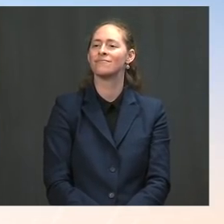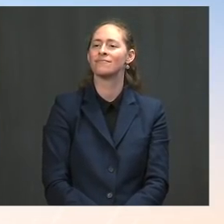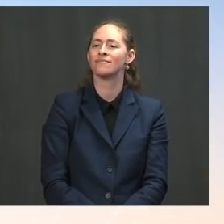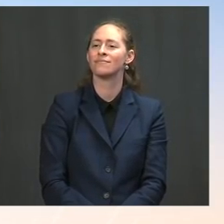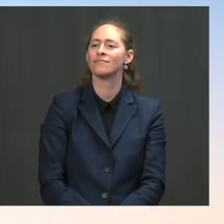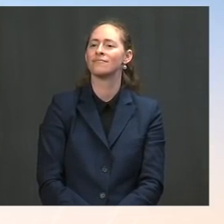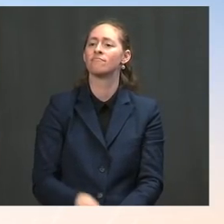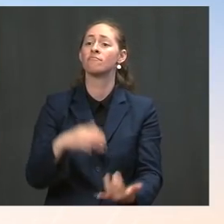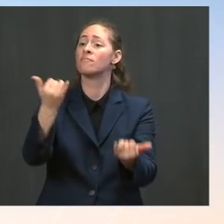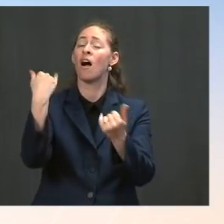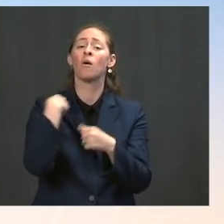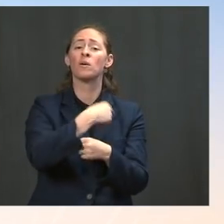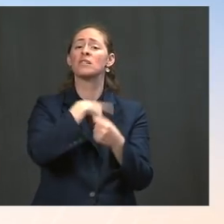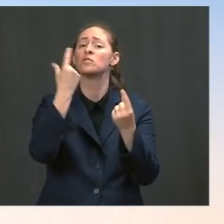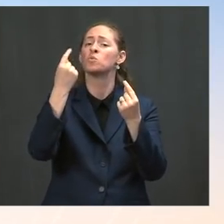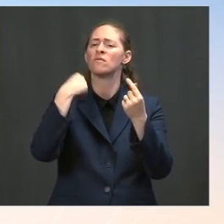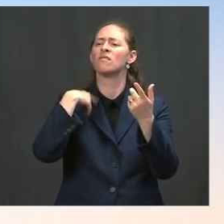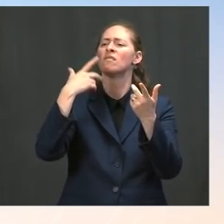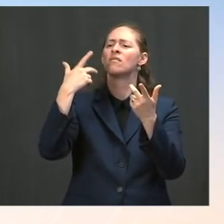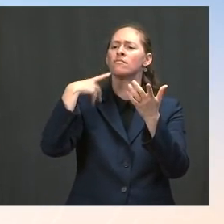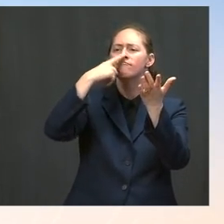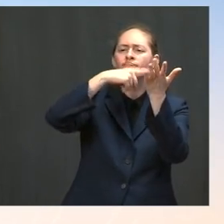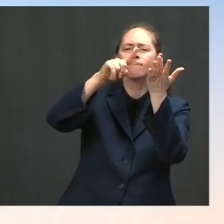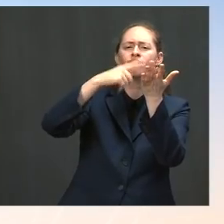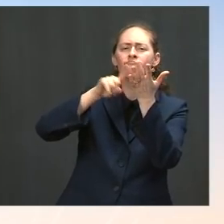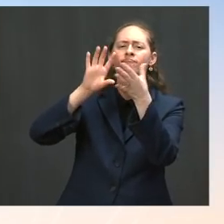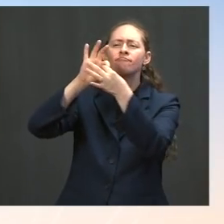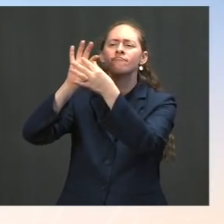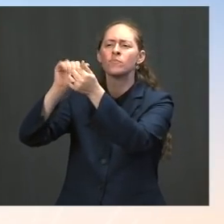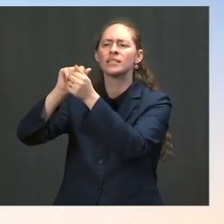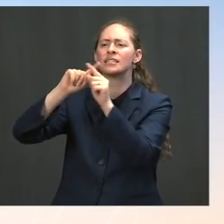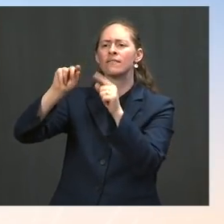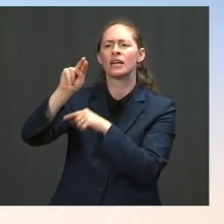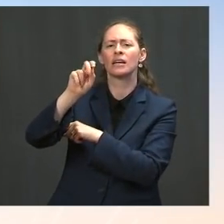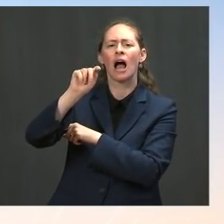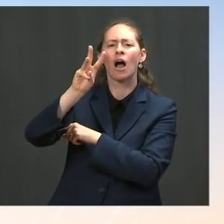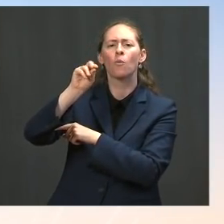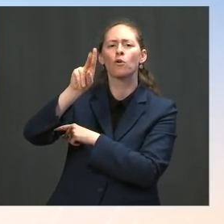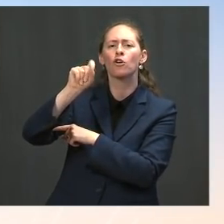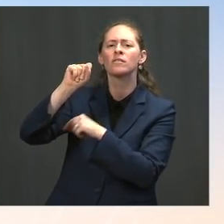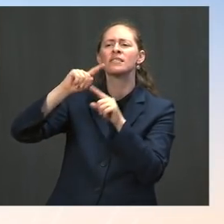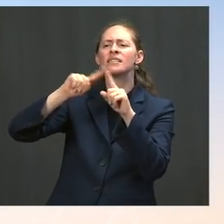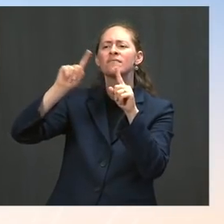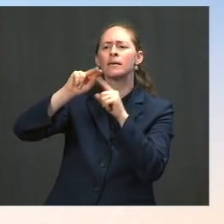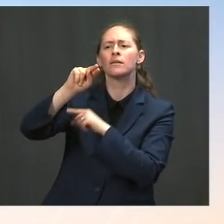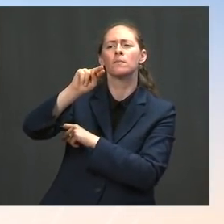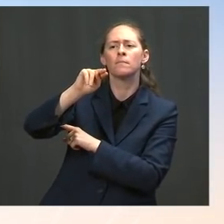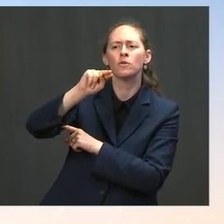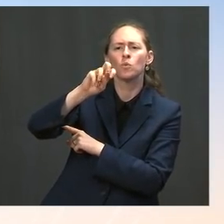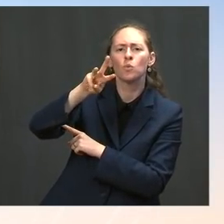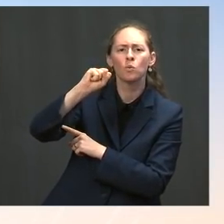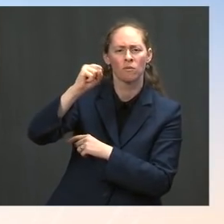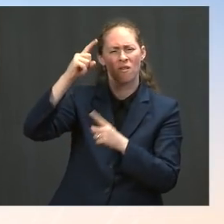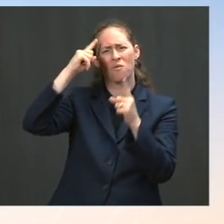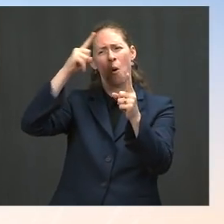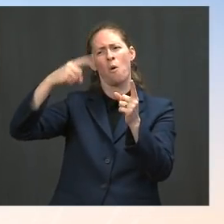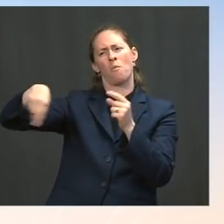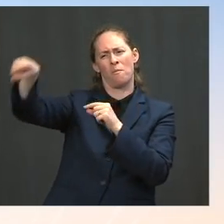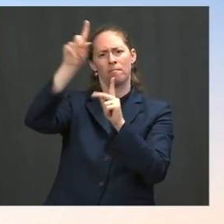to make sure people have accurate information, to voice concerns when he had them. And I think you all know we're never shy when we have an issue with a story.